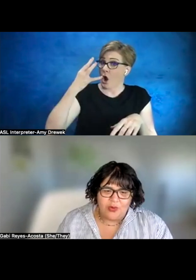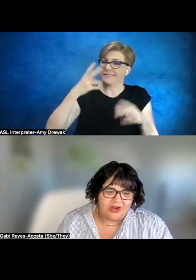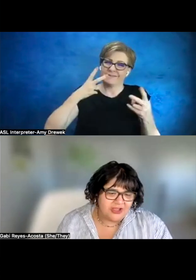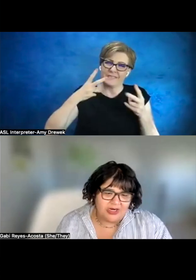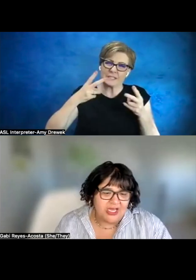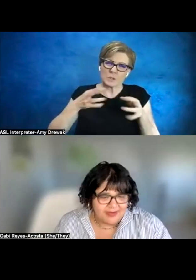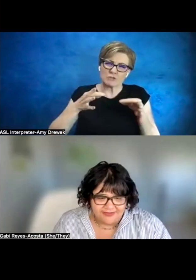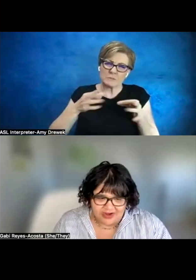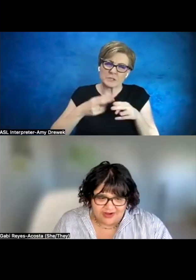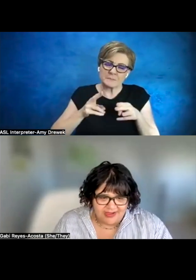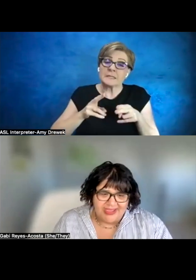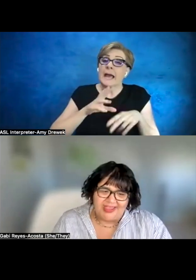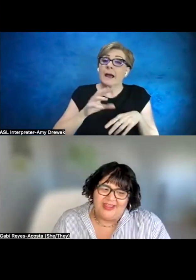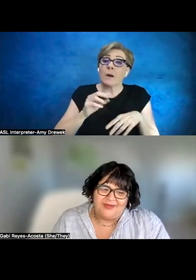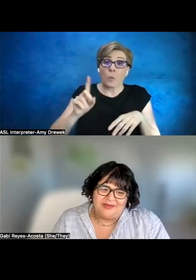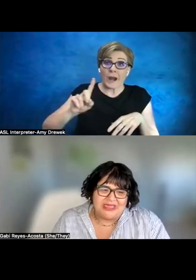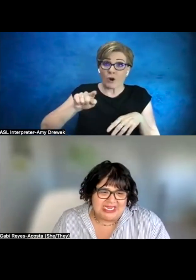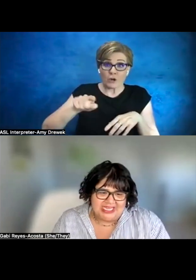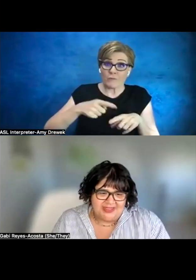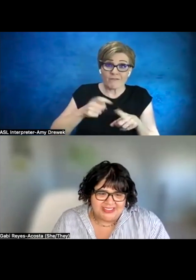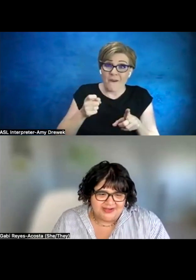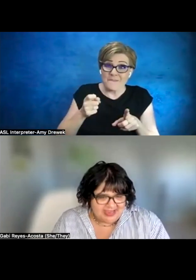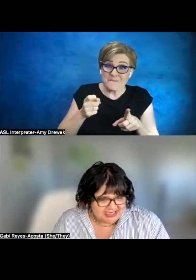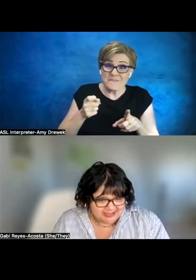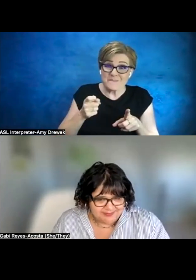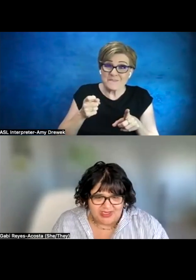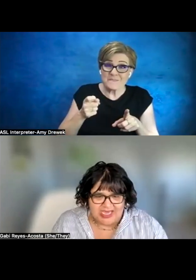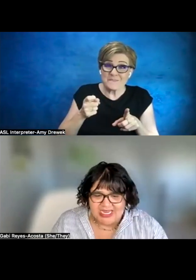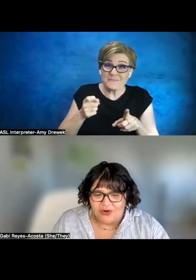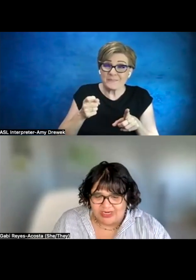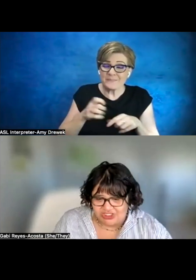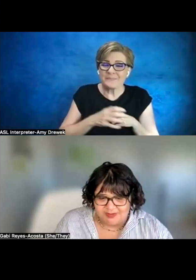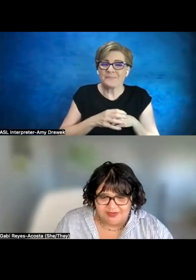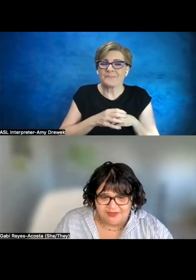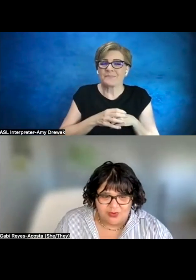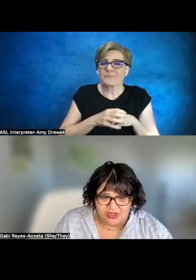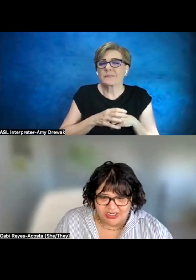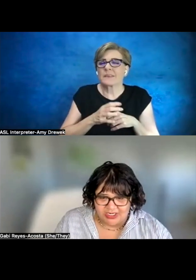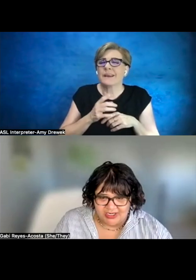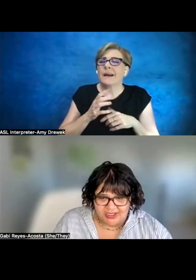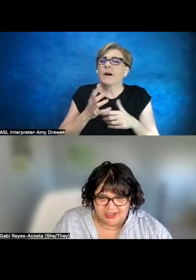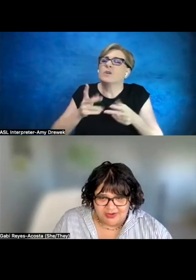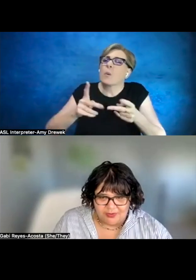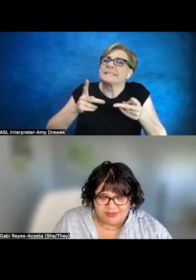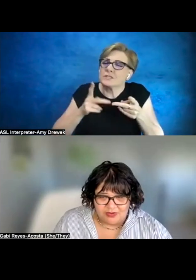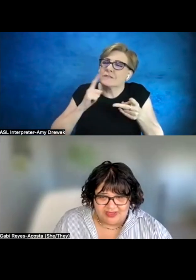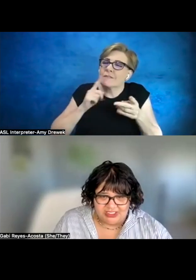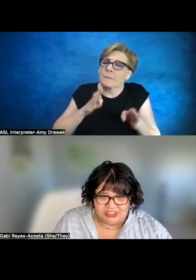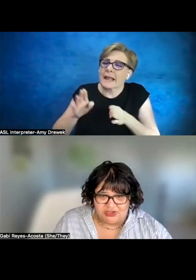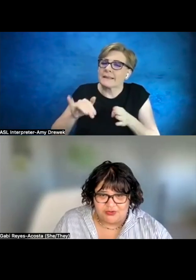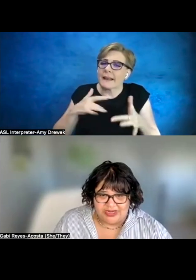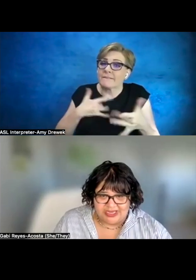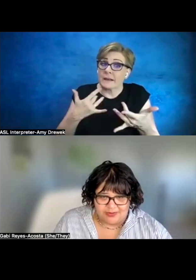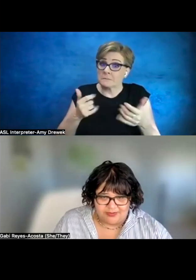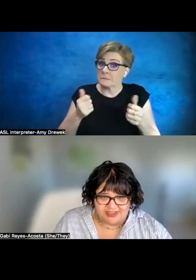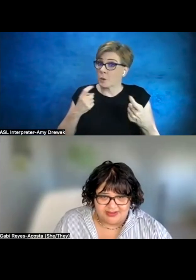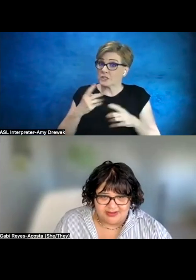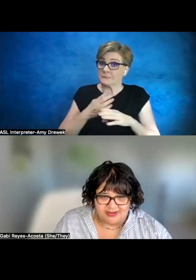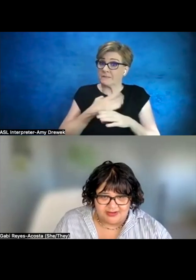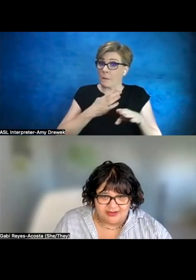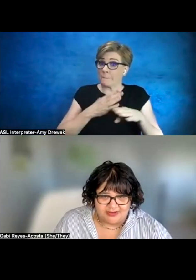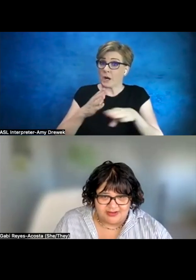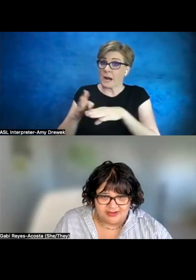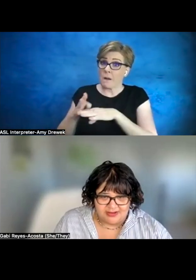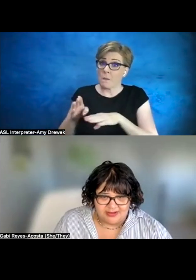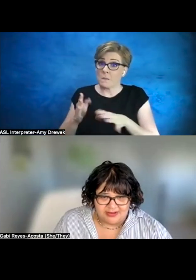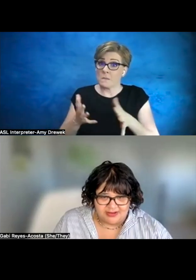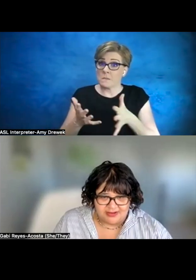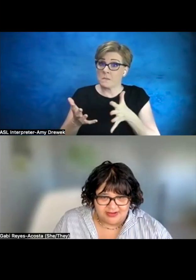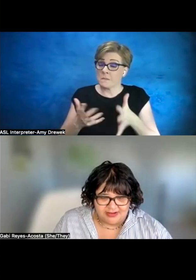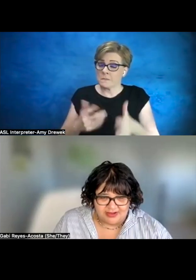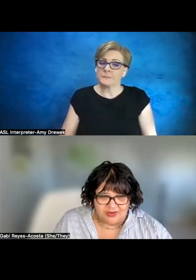where you are coming from in planning this event! Any questions before we move into breakout rooms?